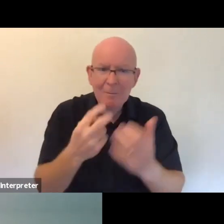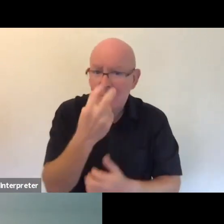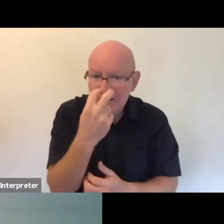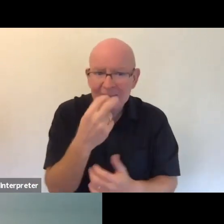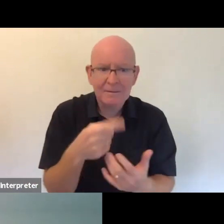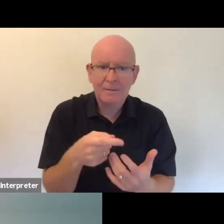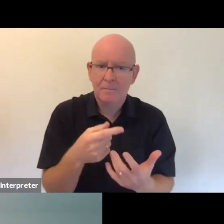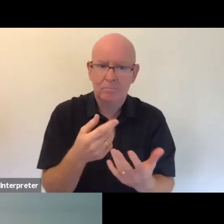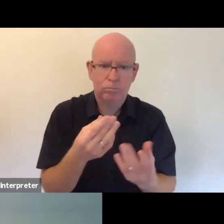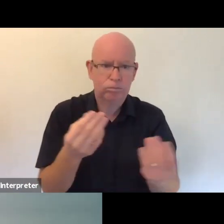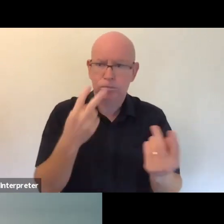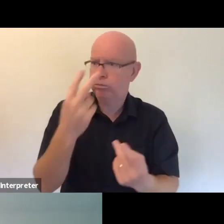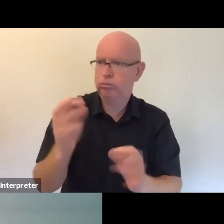of moving forward.